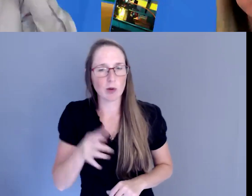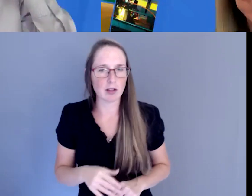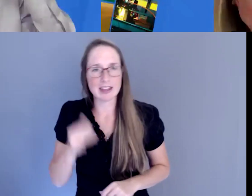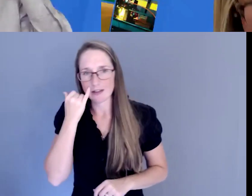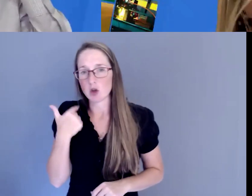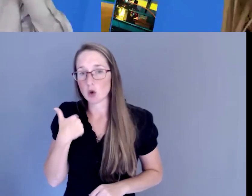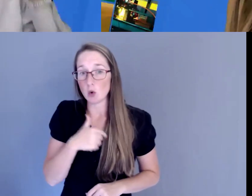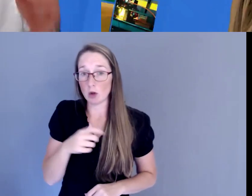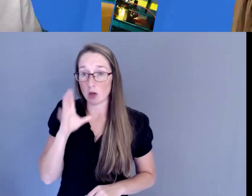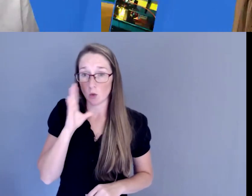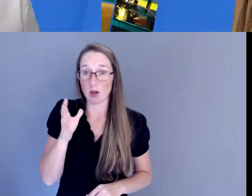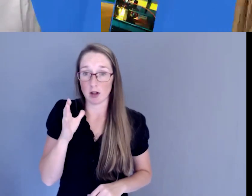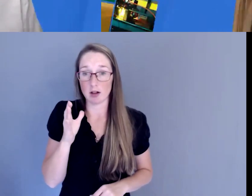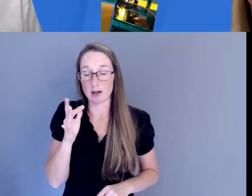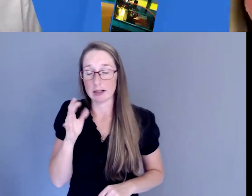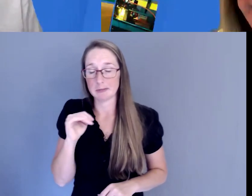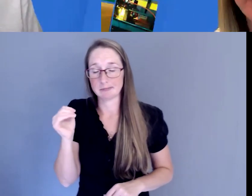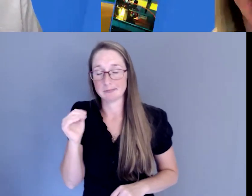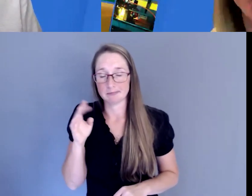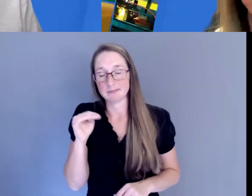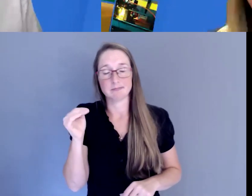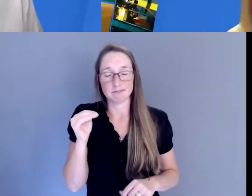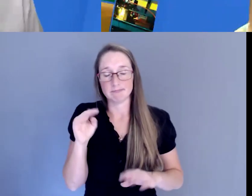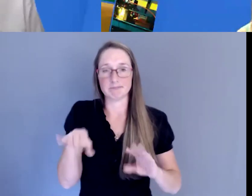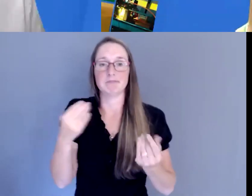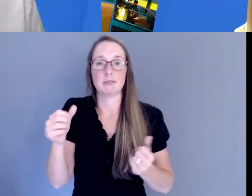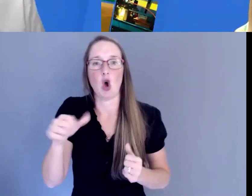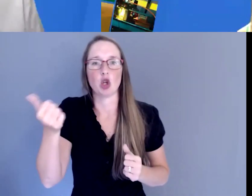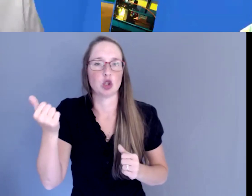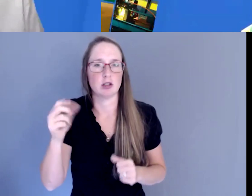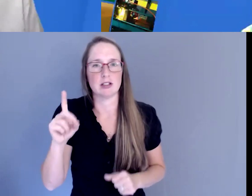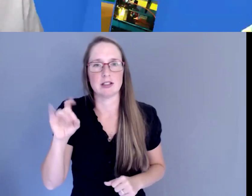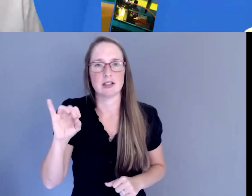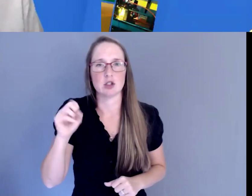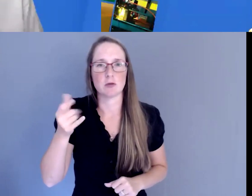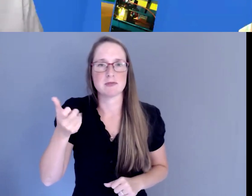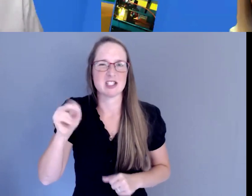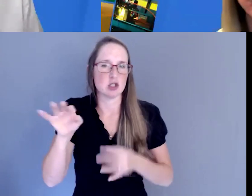to give alternative disposition instructions.